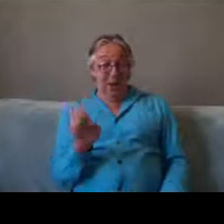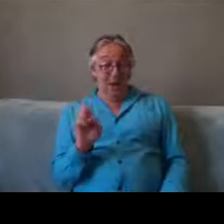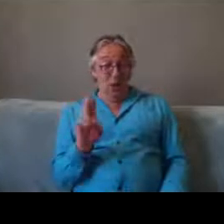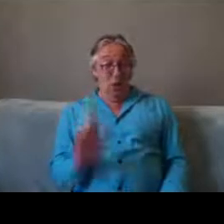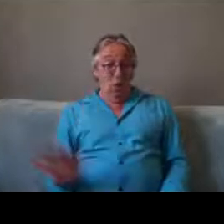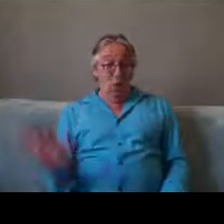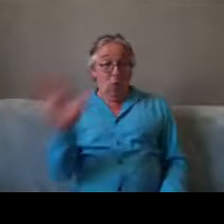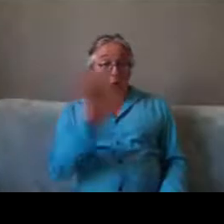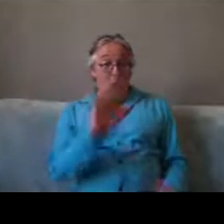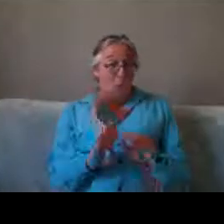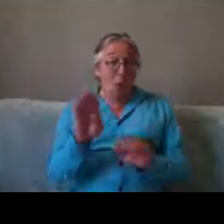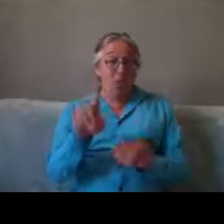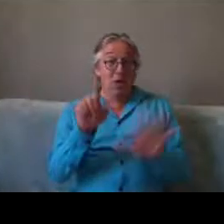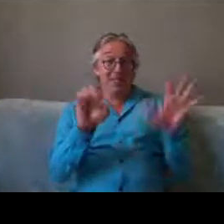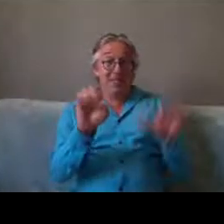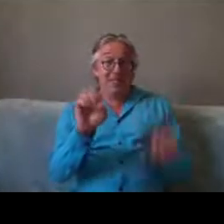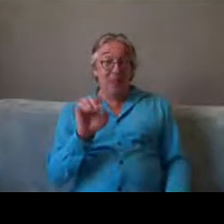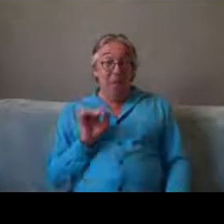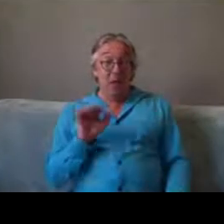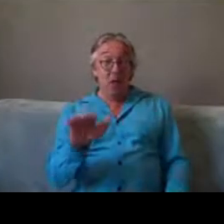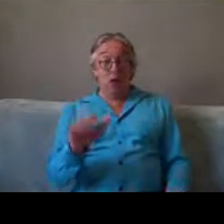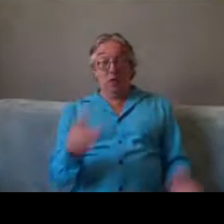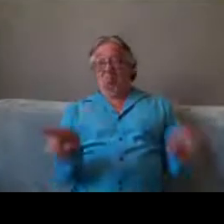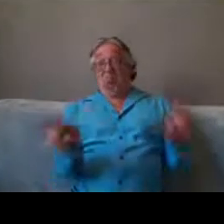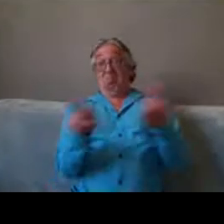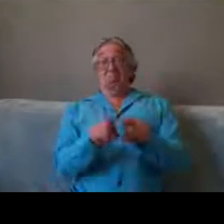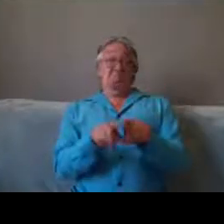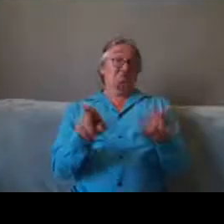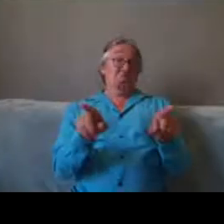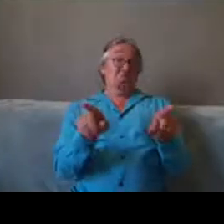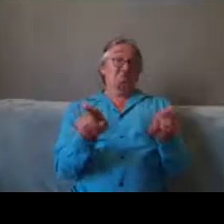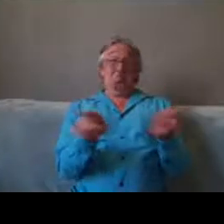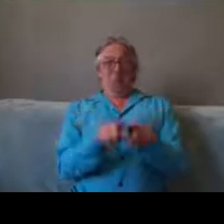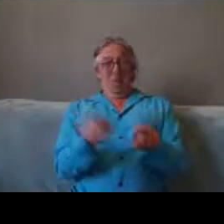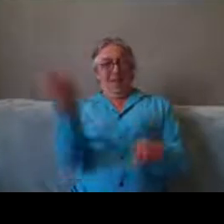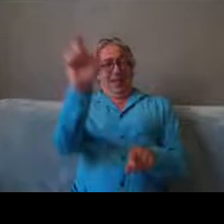Today here we are with my colleague Raquel who is assisting and Marie.